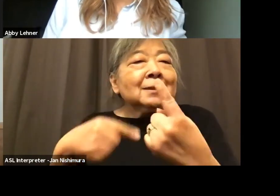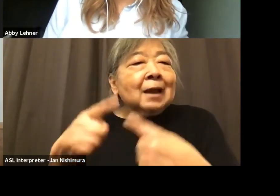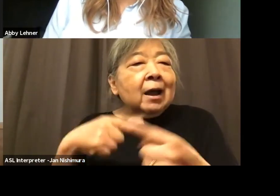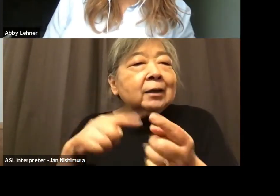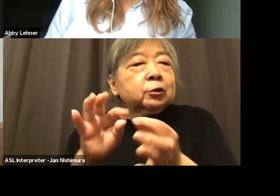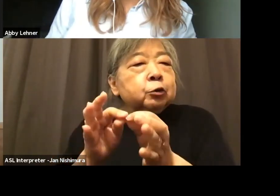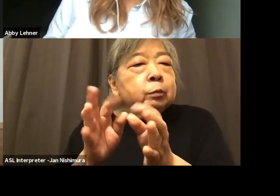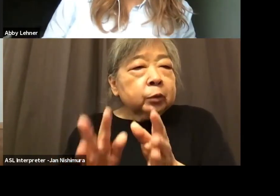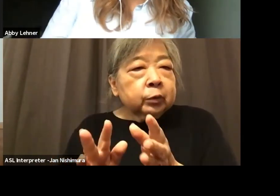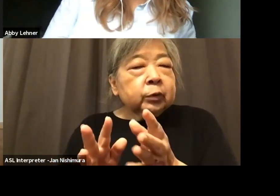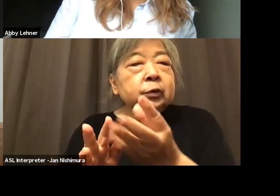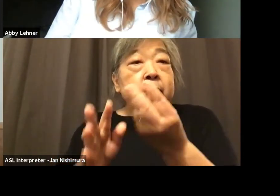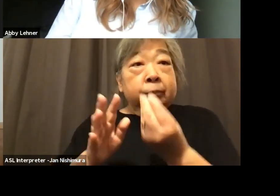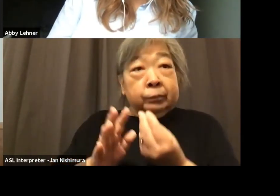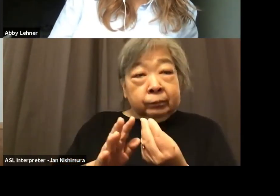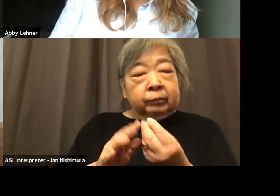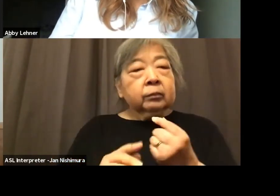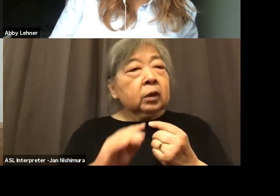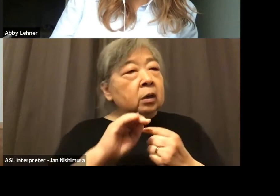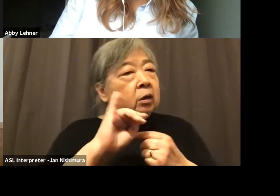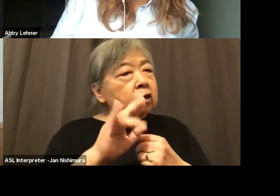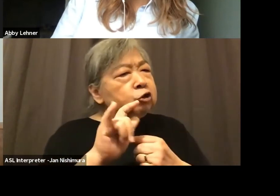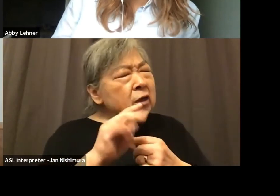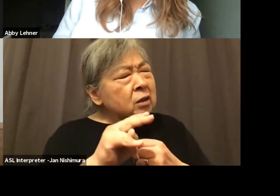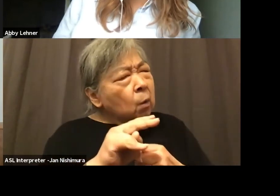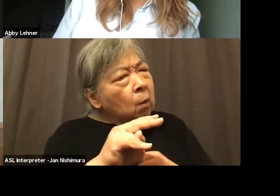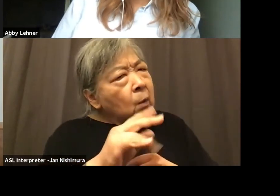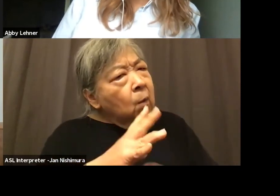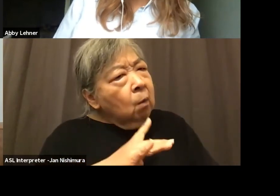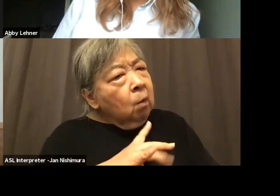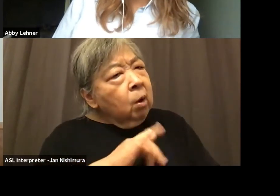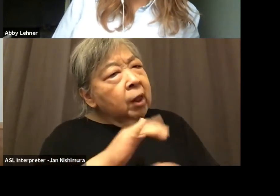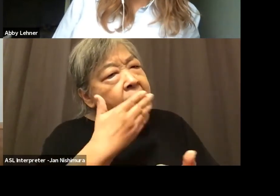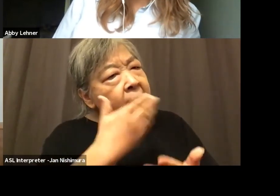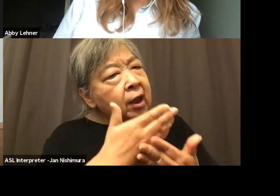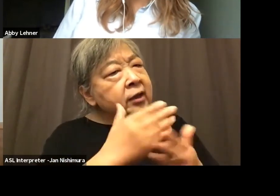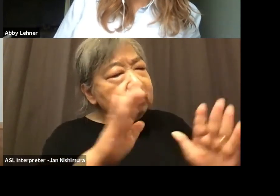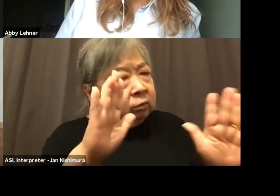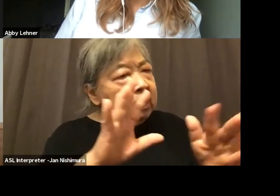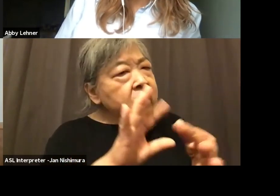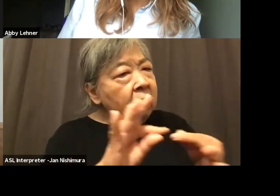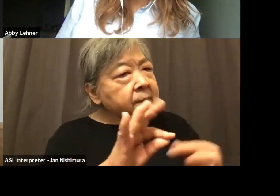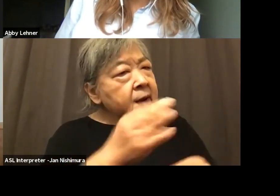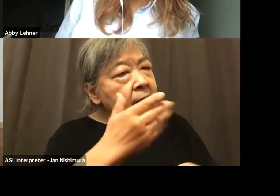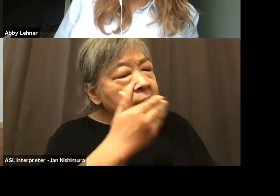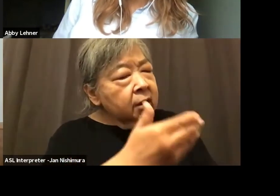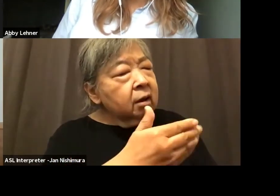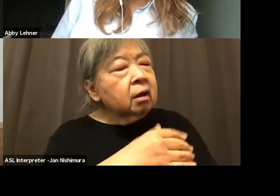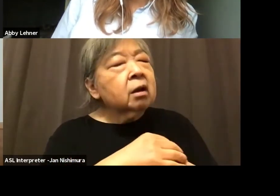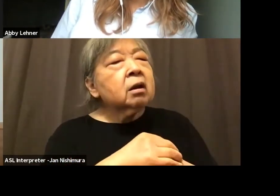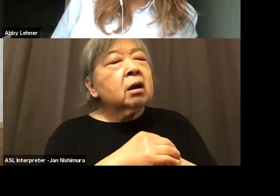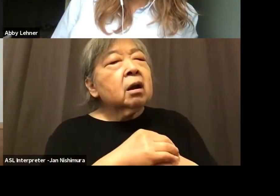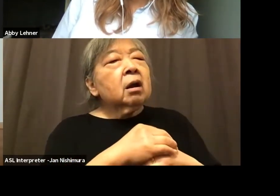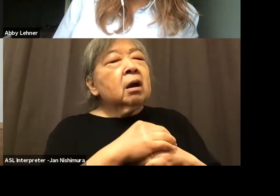Thanks, Elisabeth, that's a great comment. Thank you so much.